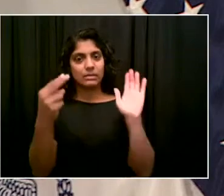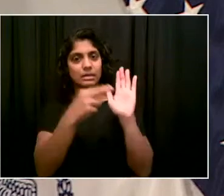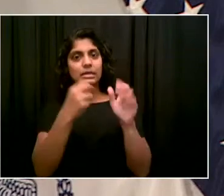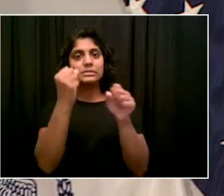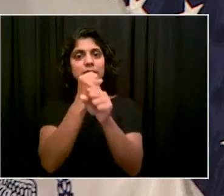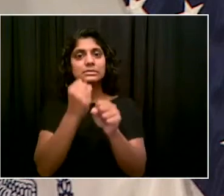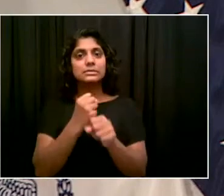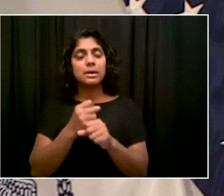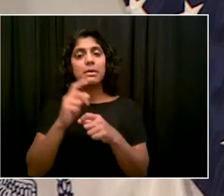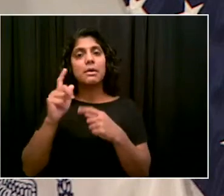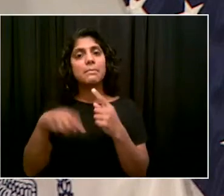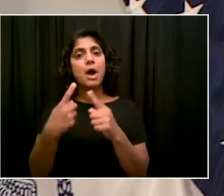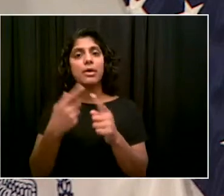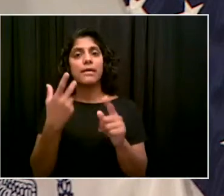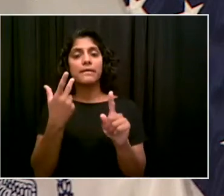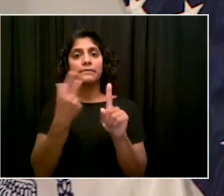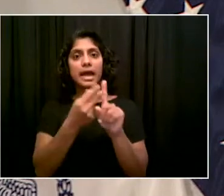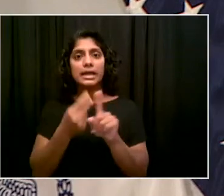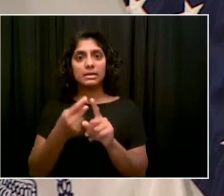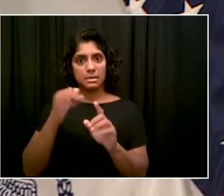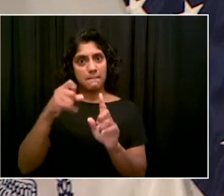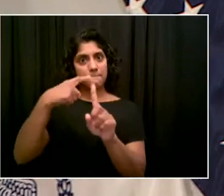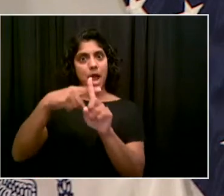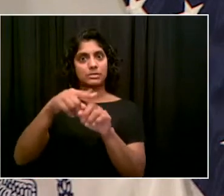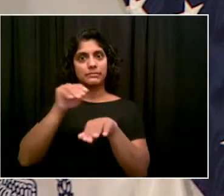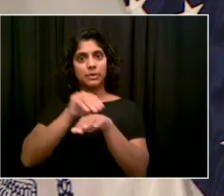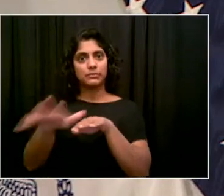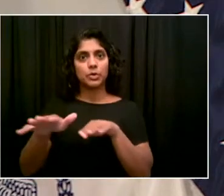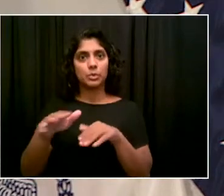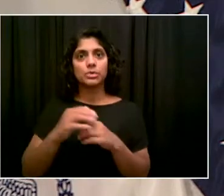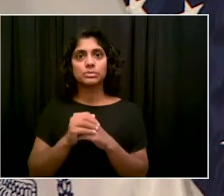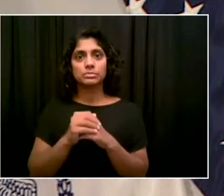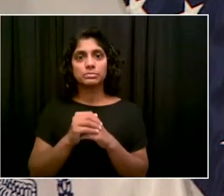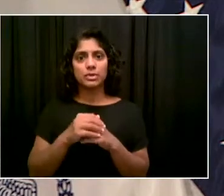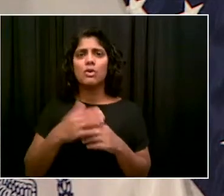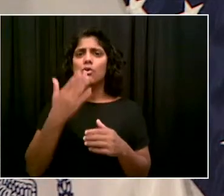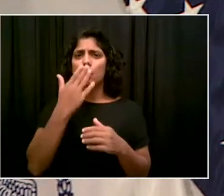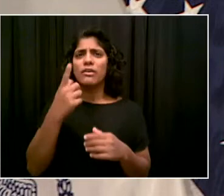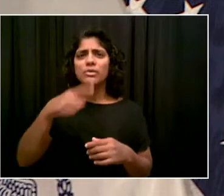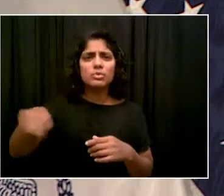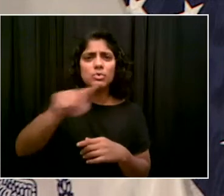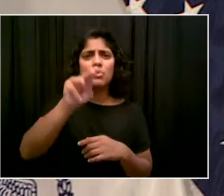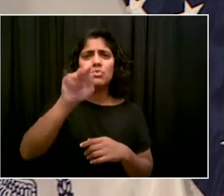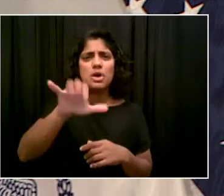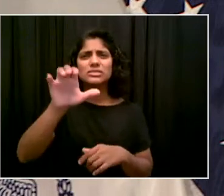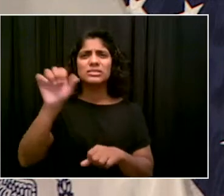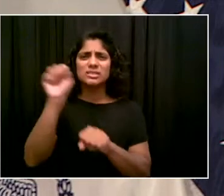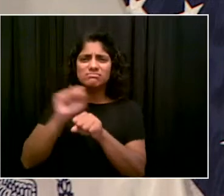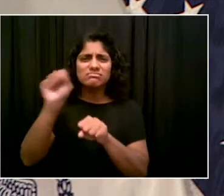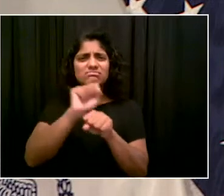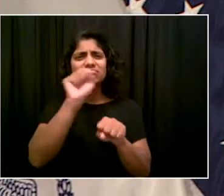ALL CREDIT GOES TO VACCINATE AS, HALETH CARE